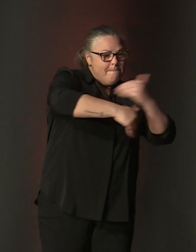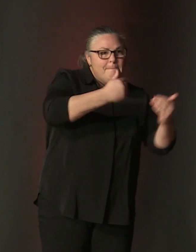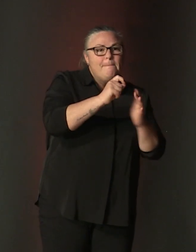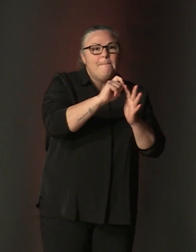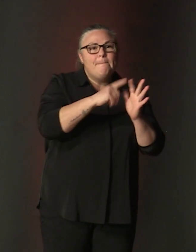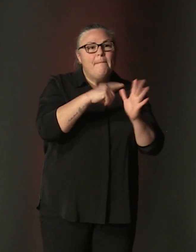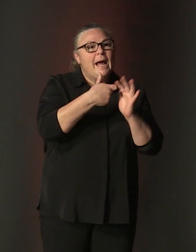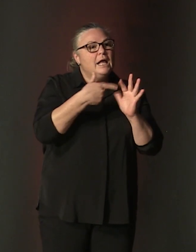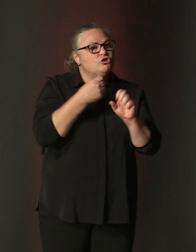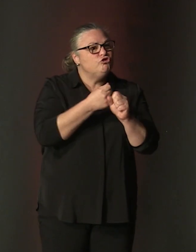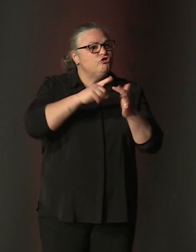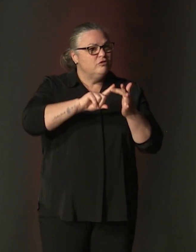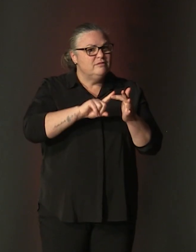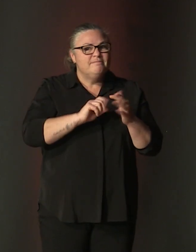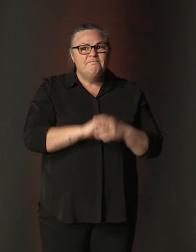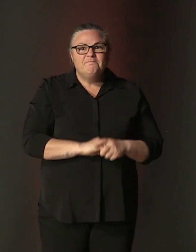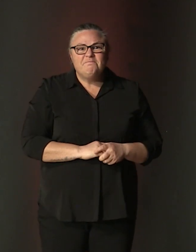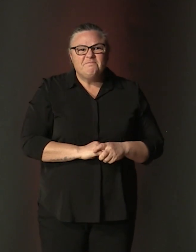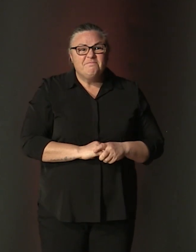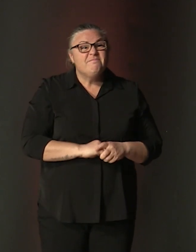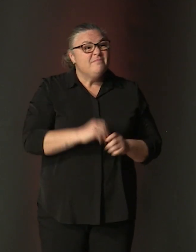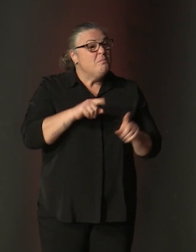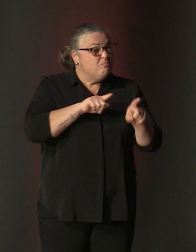Sadly, in many countries, including Australia,